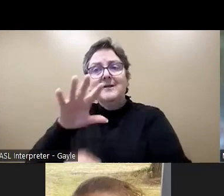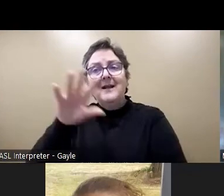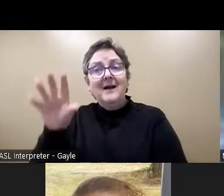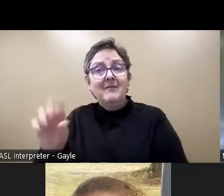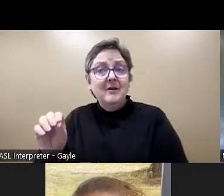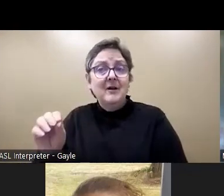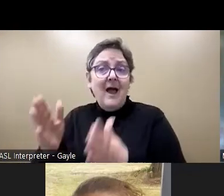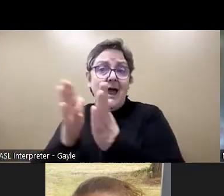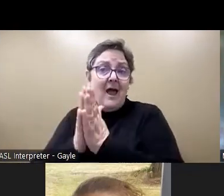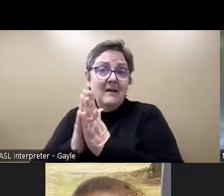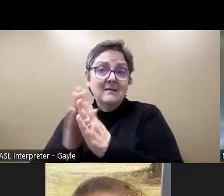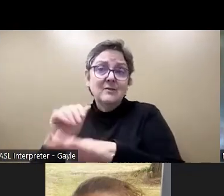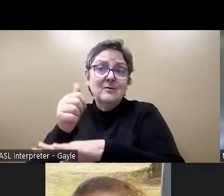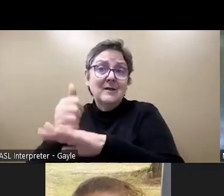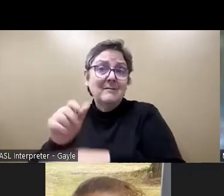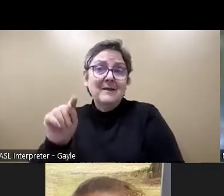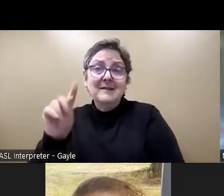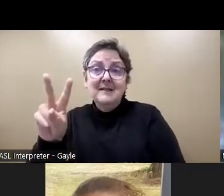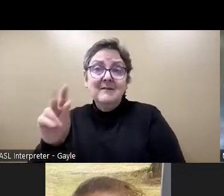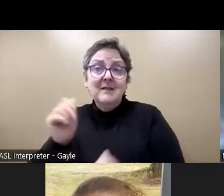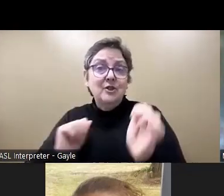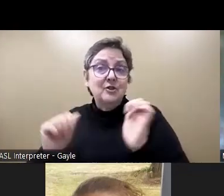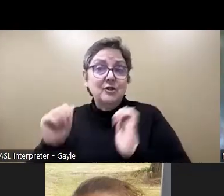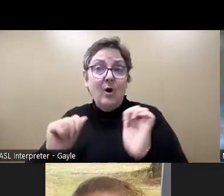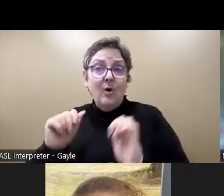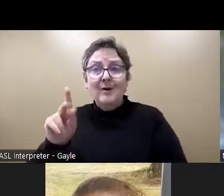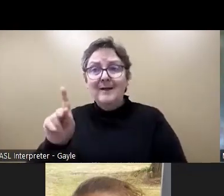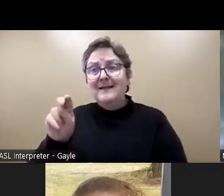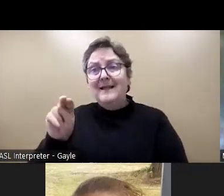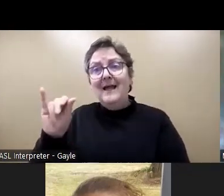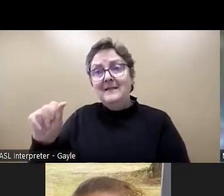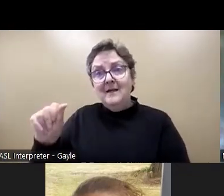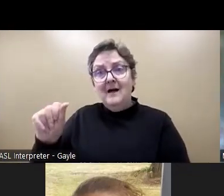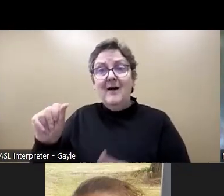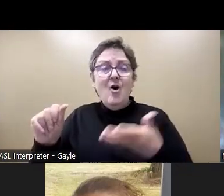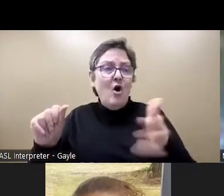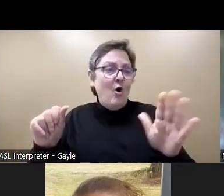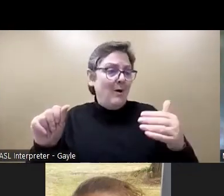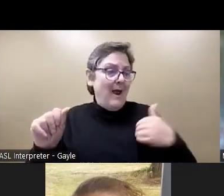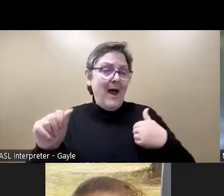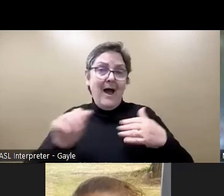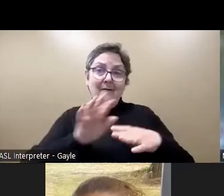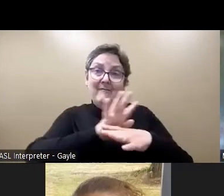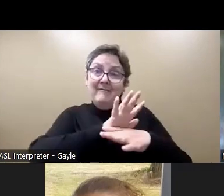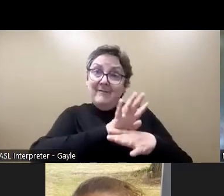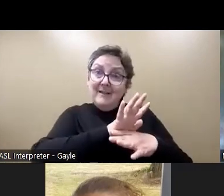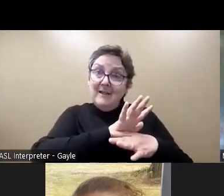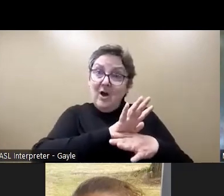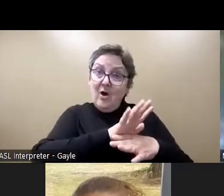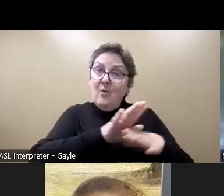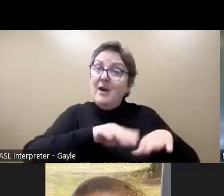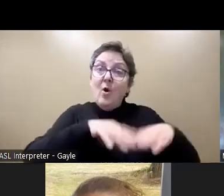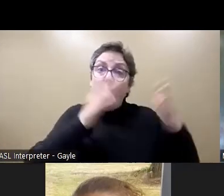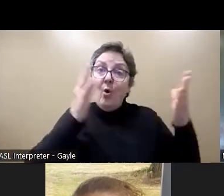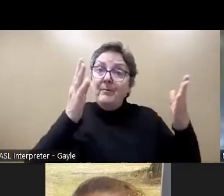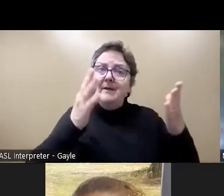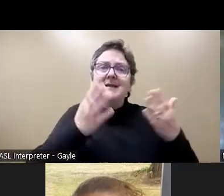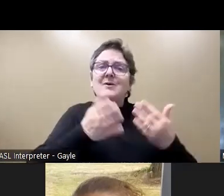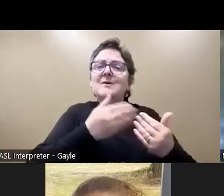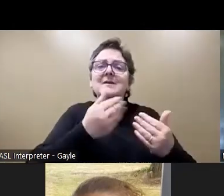And interestingly enough, because we had that video in an open standard, it was, there was work involved,